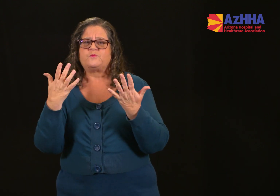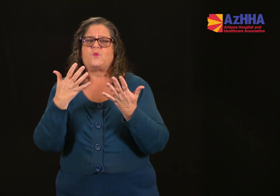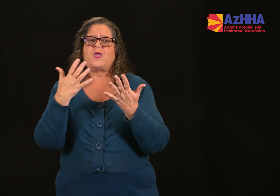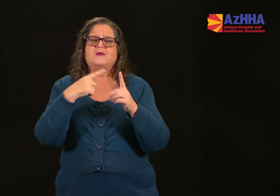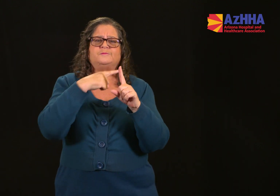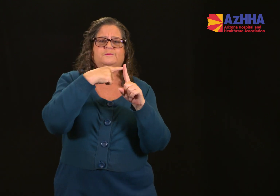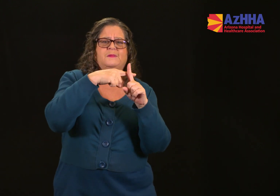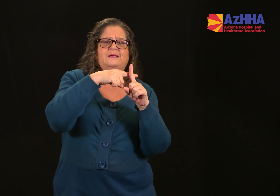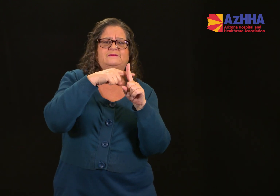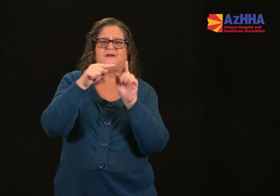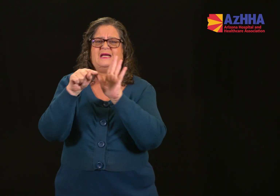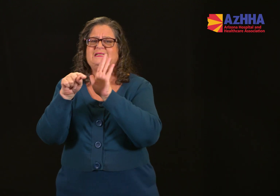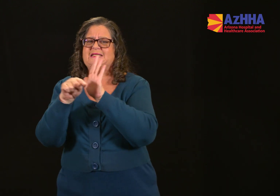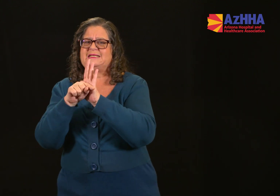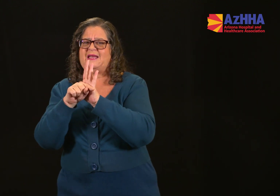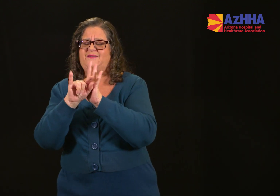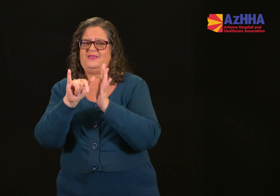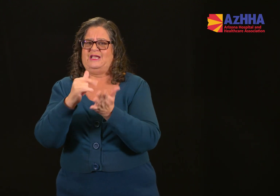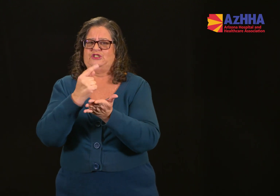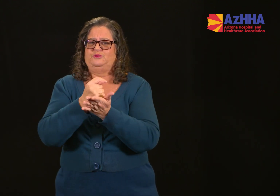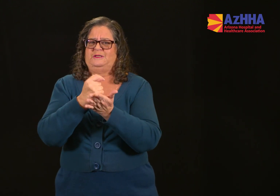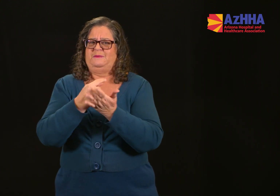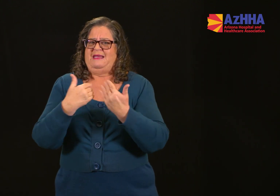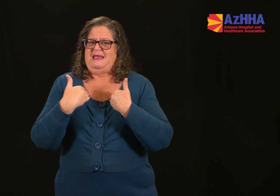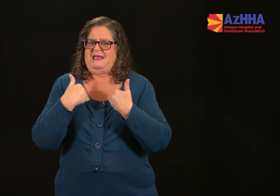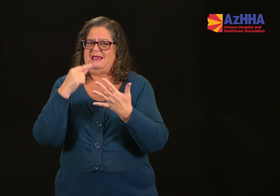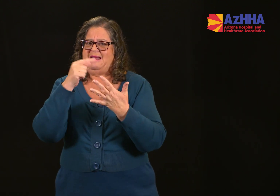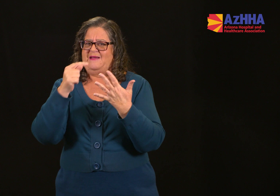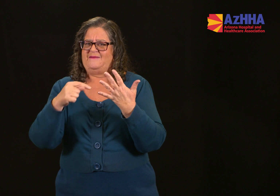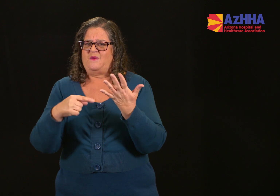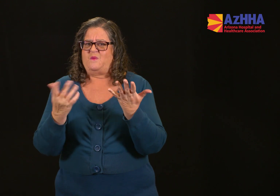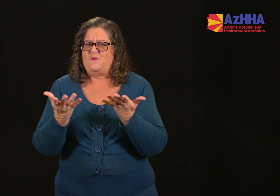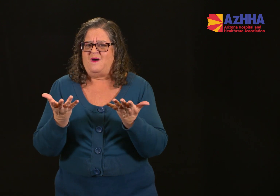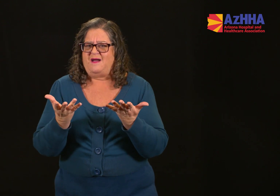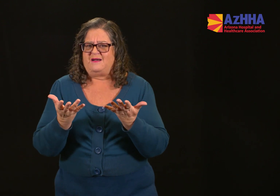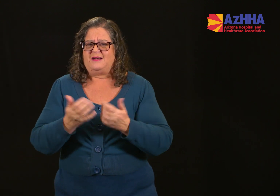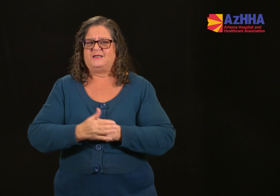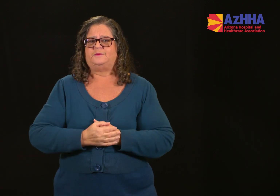What advantages and disadvantages will these treatment options have?